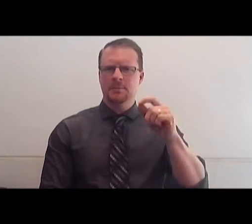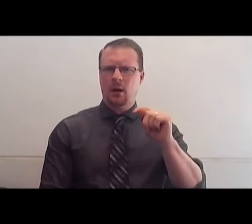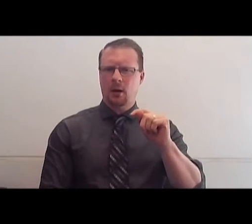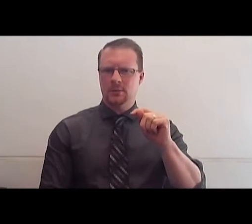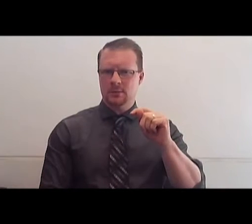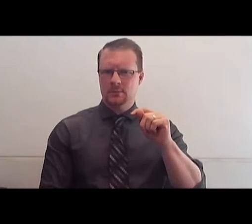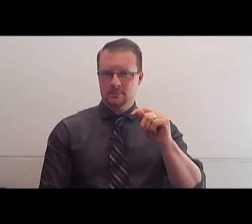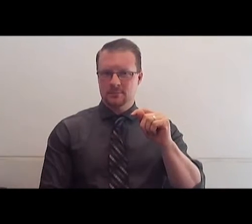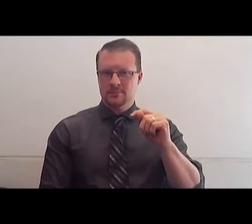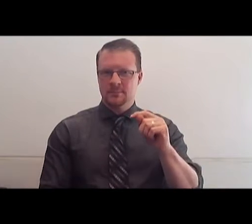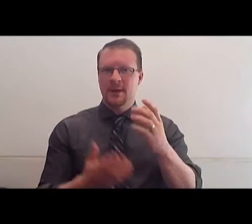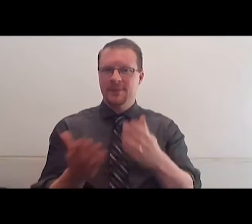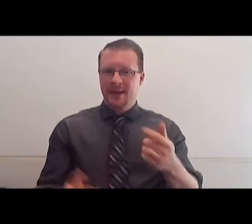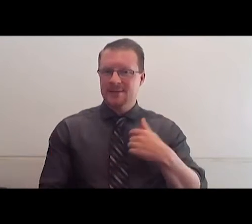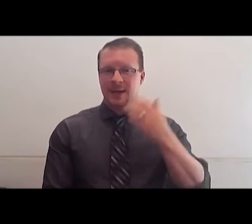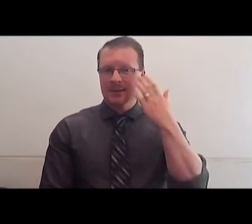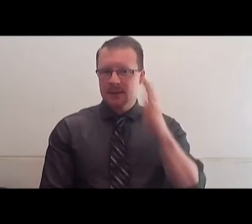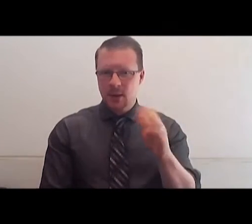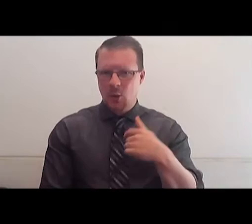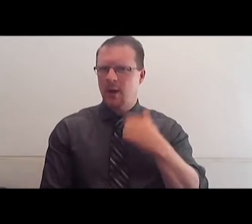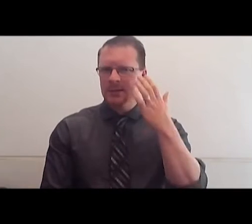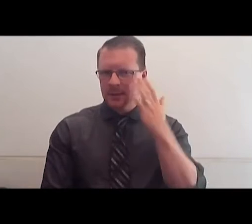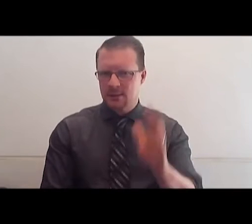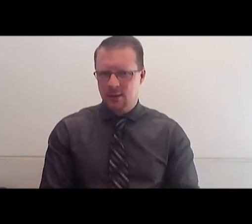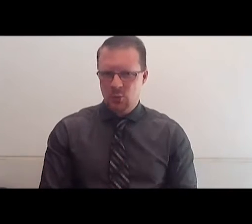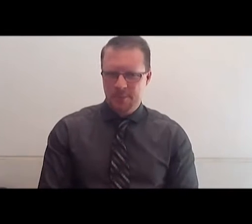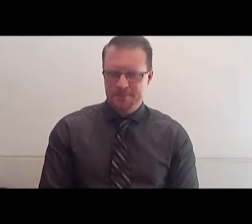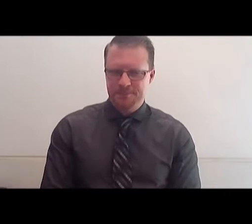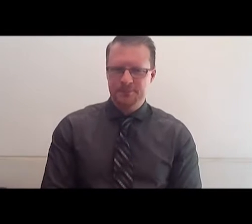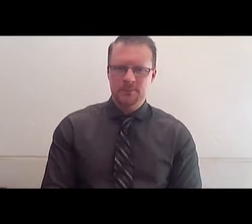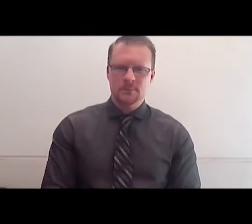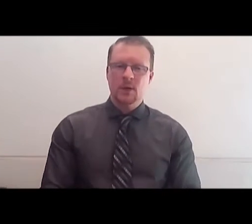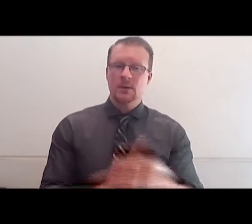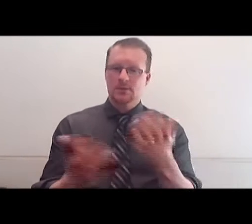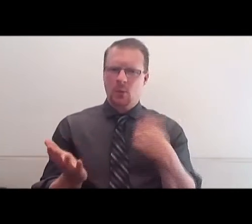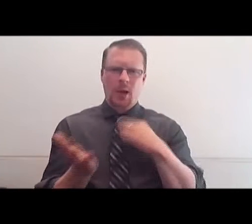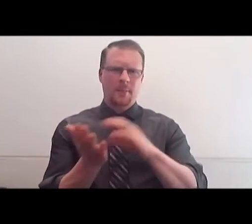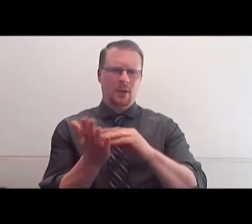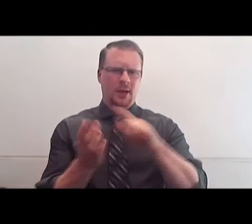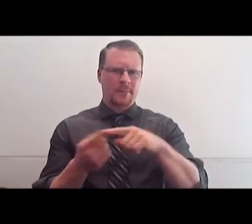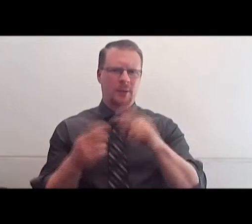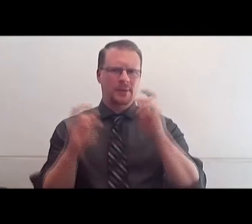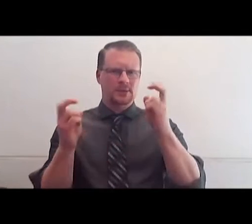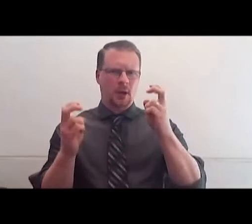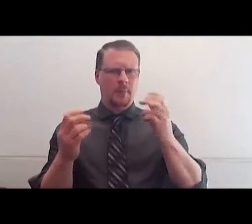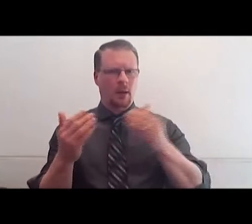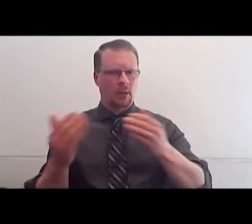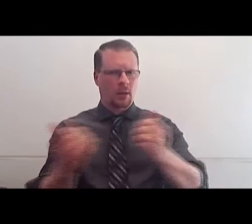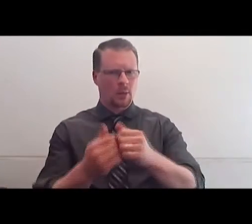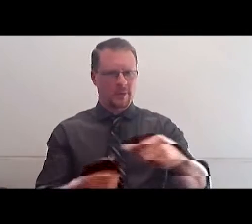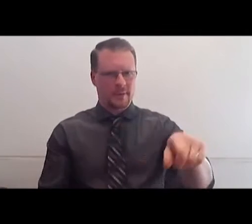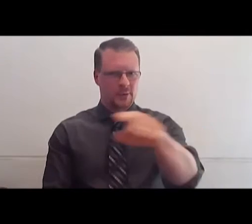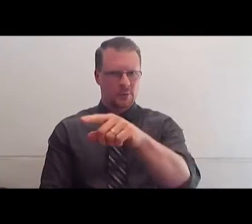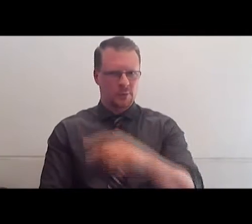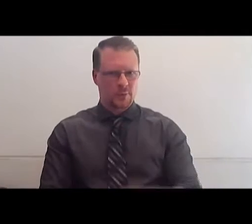as I identified my own blind spots in the field, identifying things that I didn't know that I didn't know.